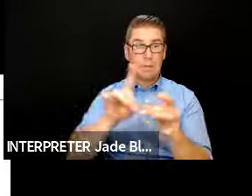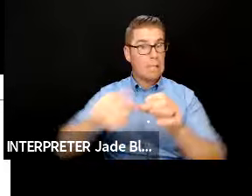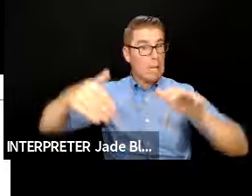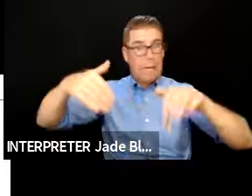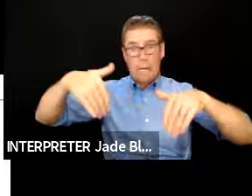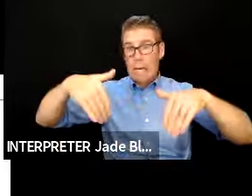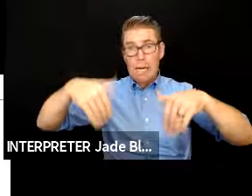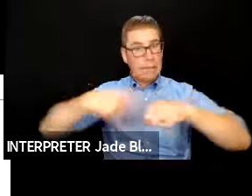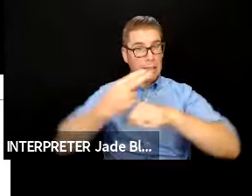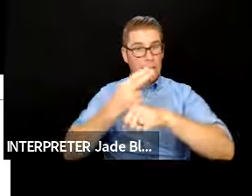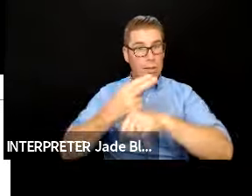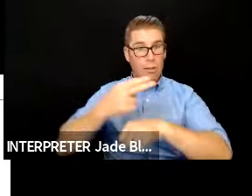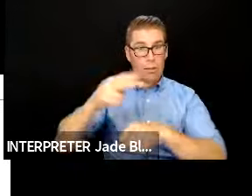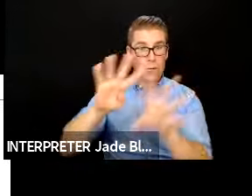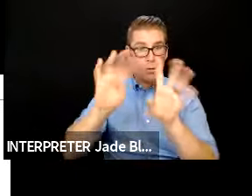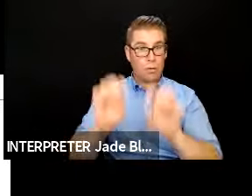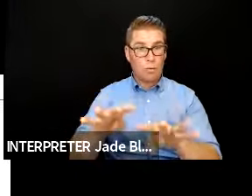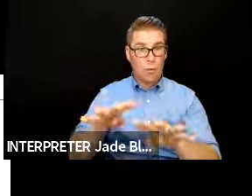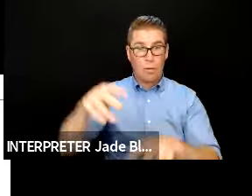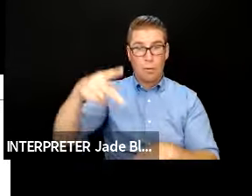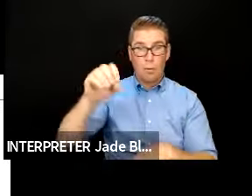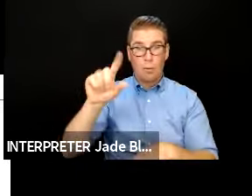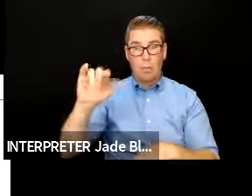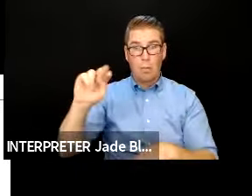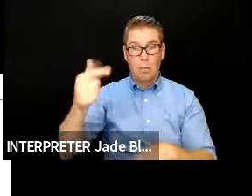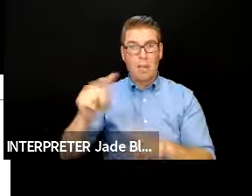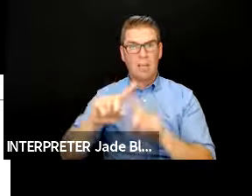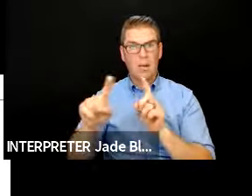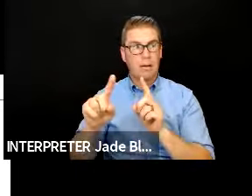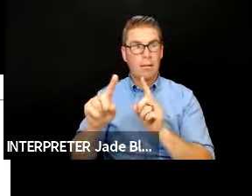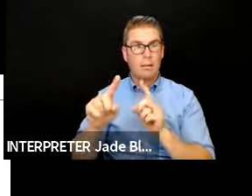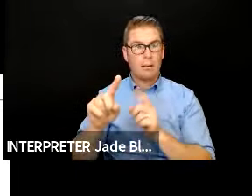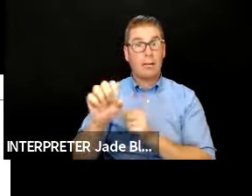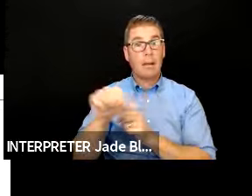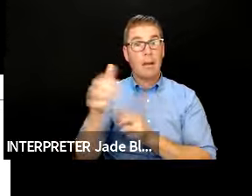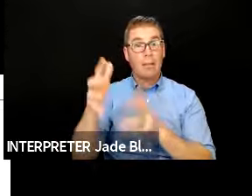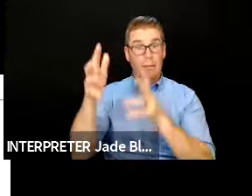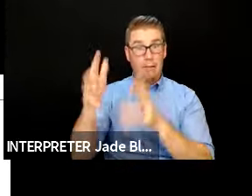Okay so I'll going to- it looks like most of you have not used polling 76 percent of you selected that you have not used polling